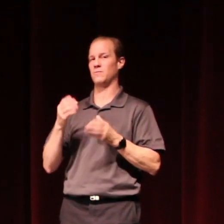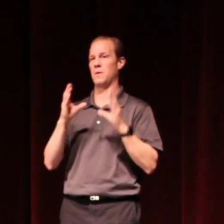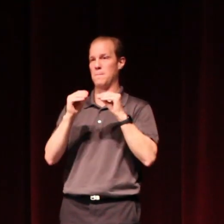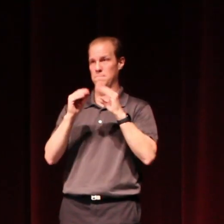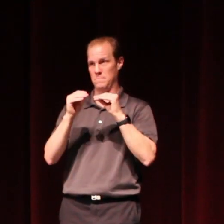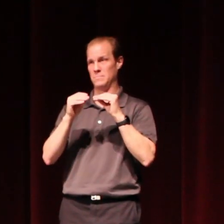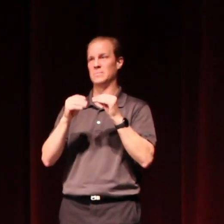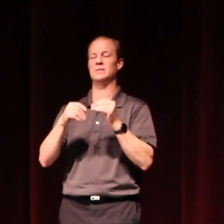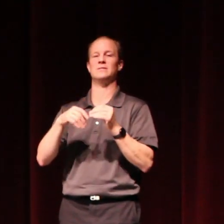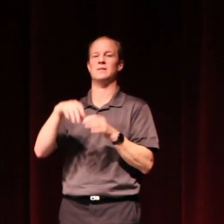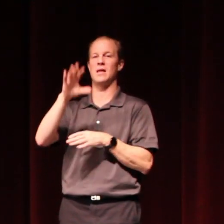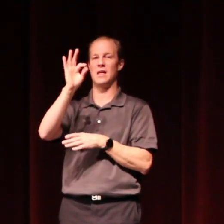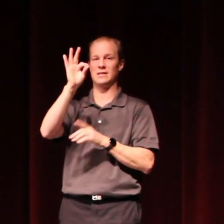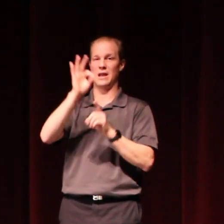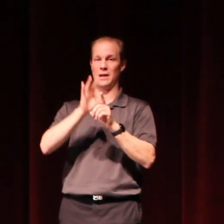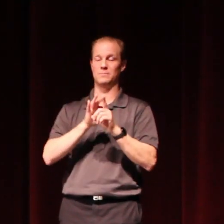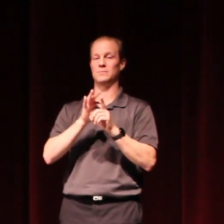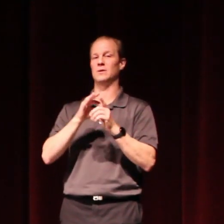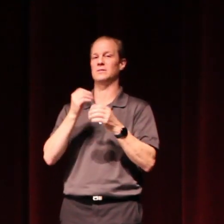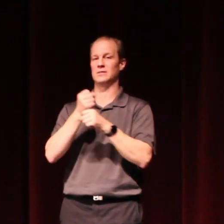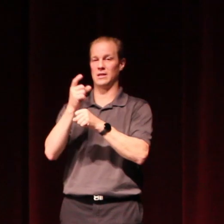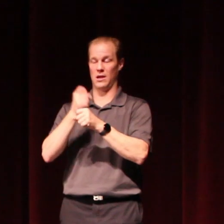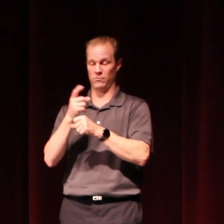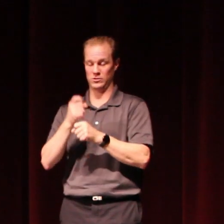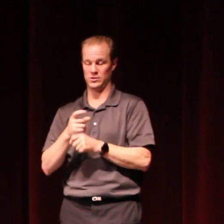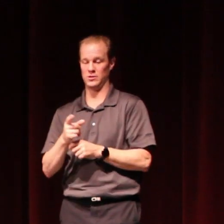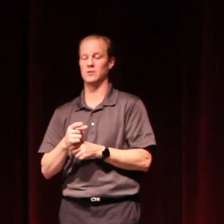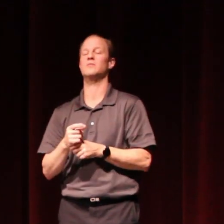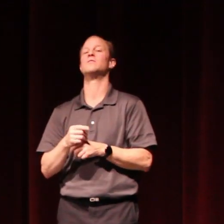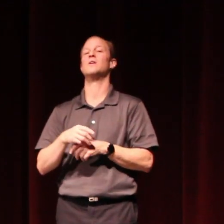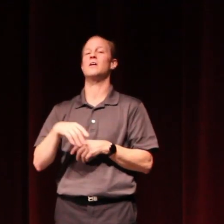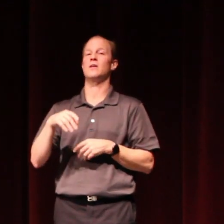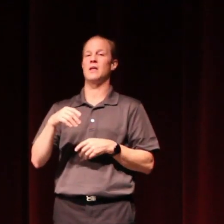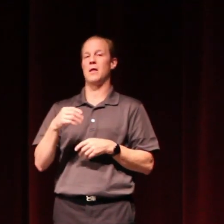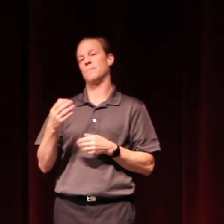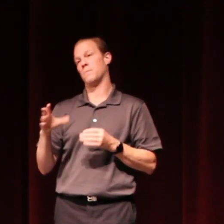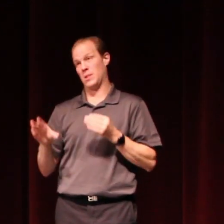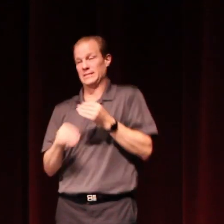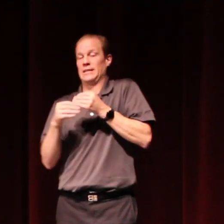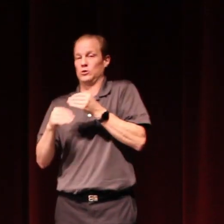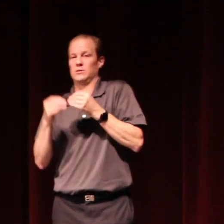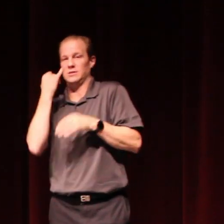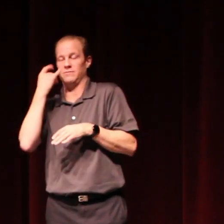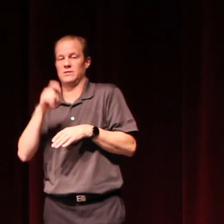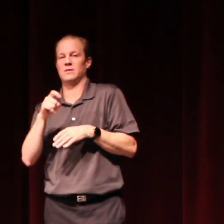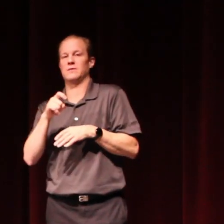needed. The Michigan Community College Association also offers various meetings and that board